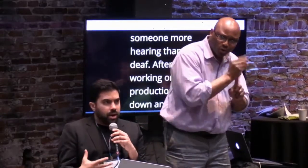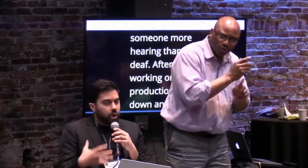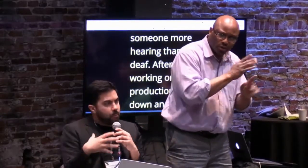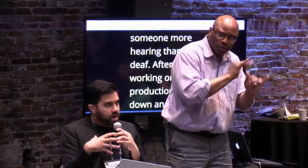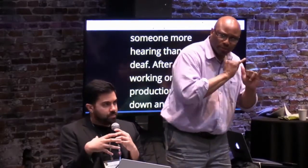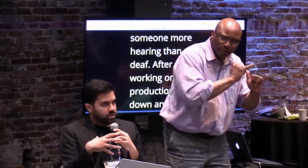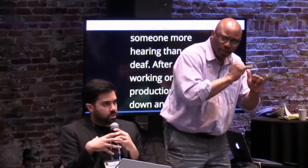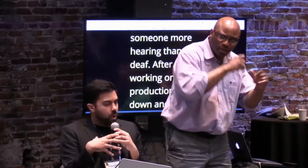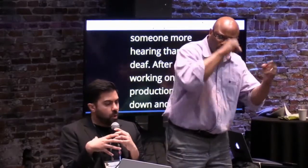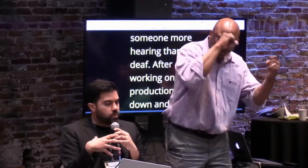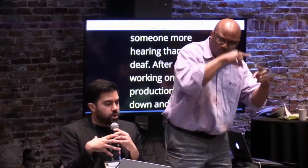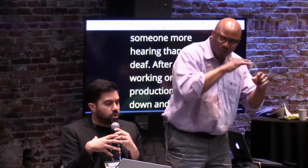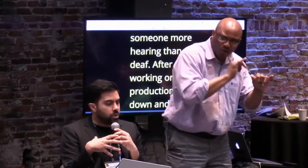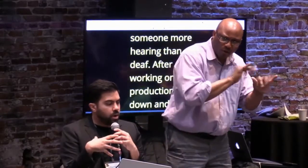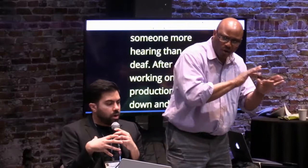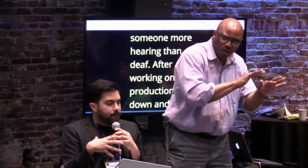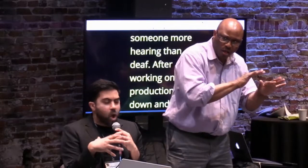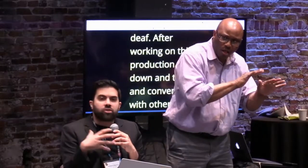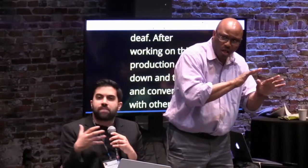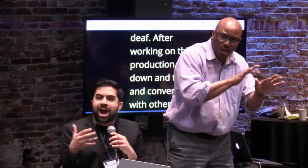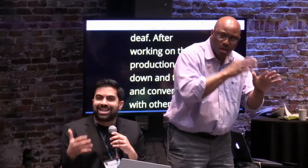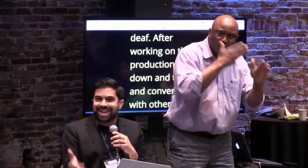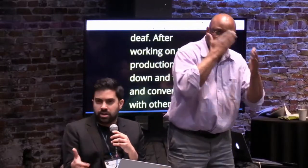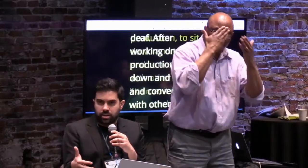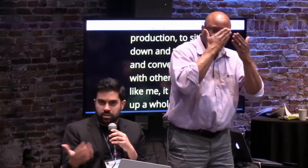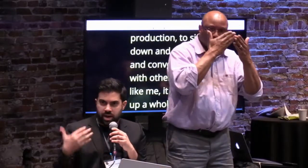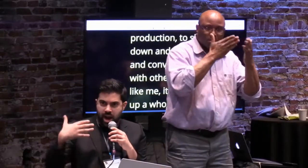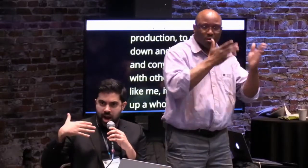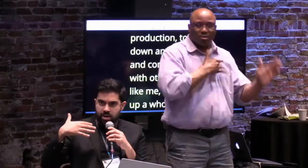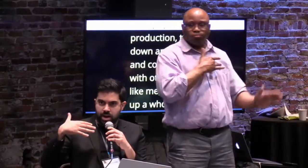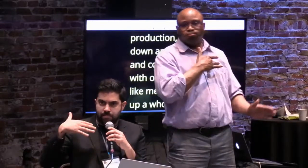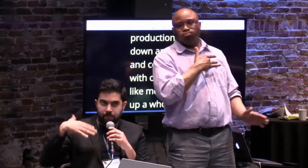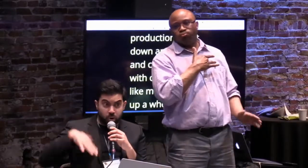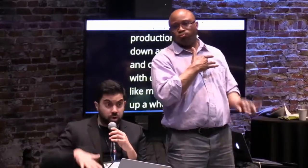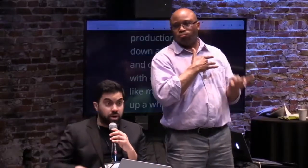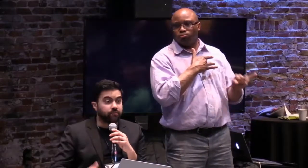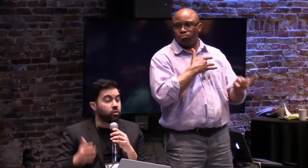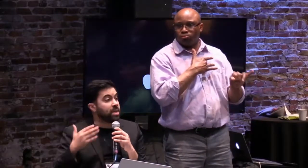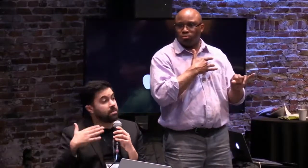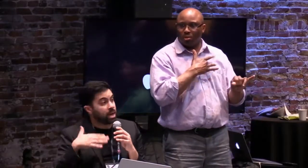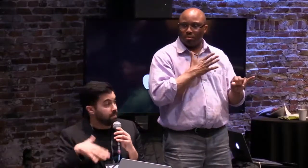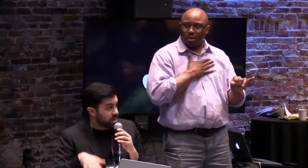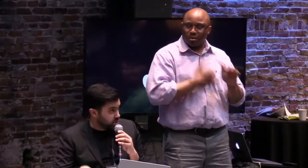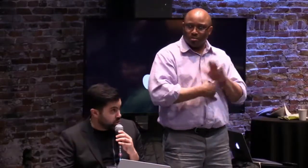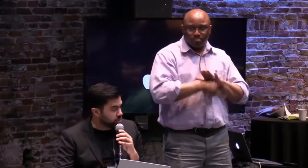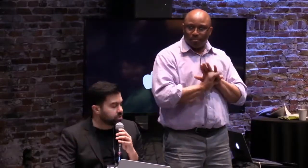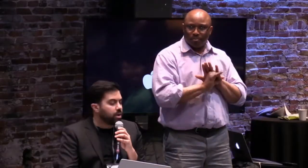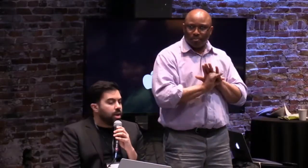it opened up a whole new part of my identity that I had kept buried for many, many, many years.